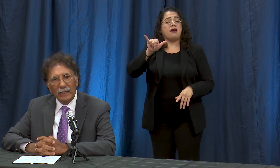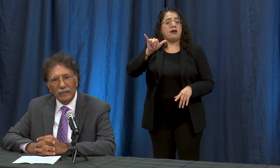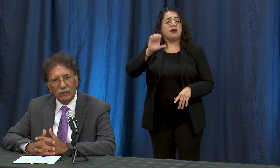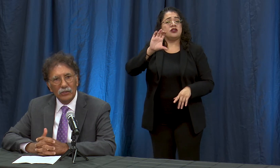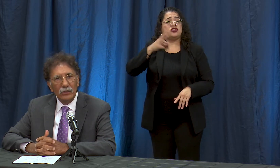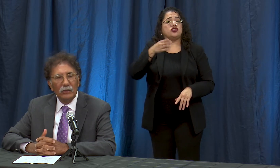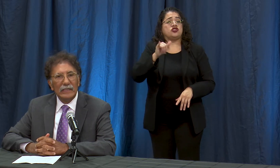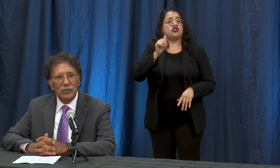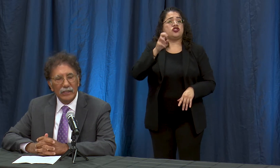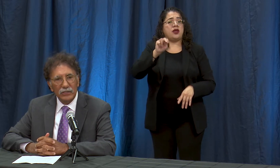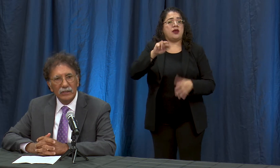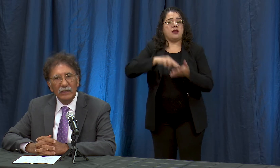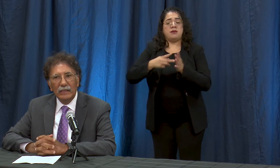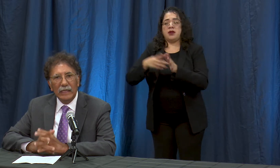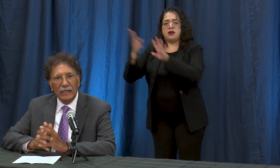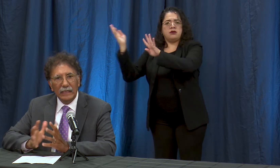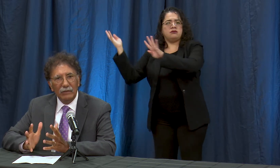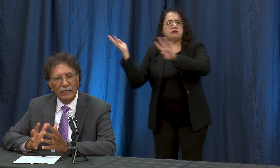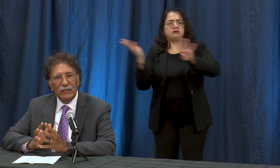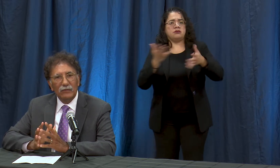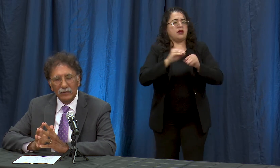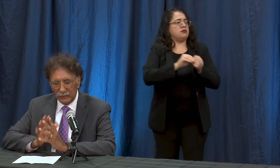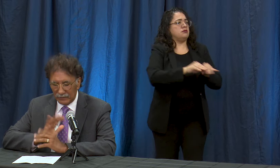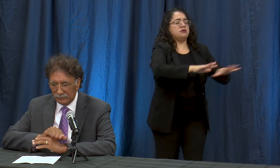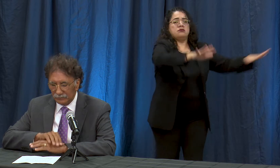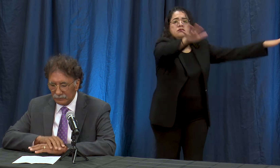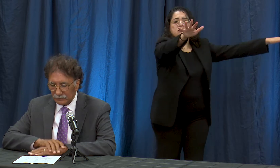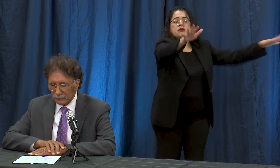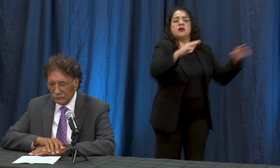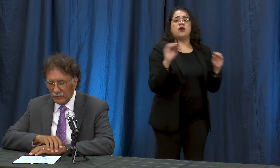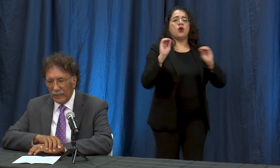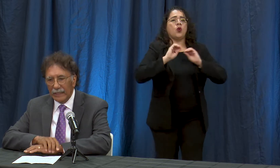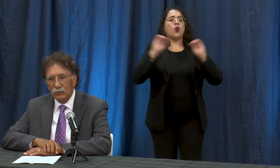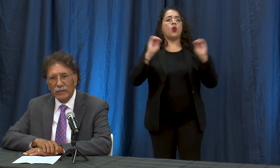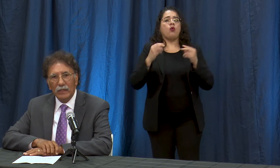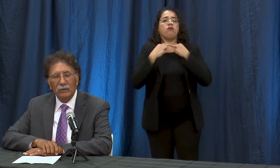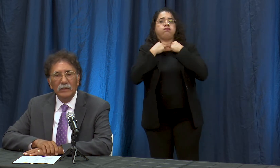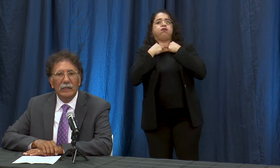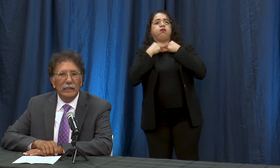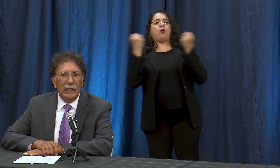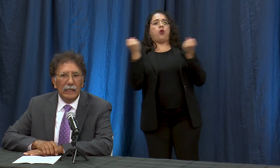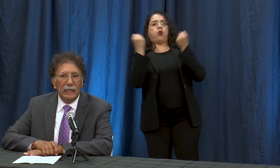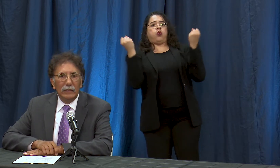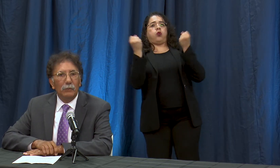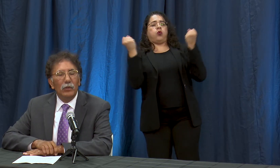that there's no congestion and everything is fluid. As we know, the Port